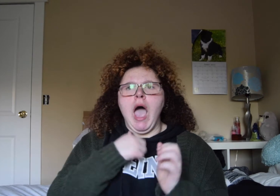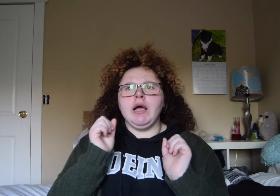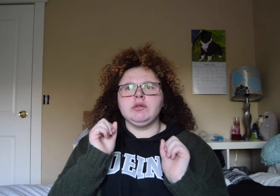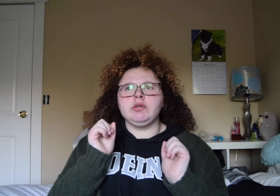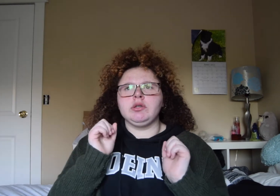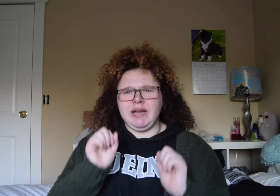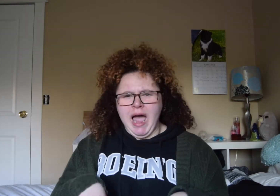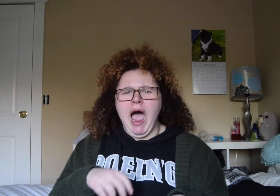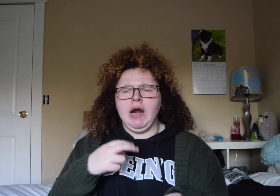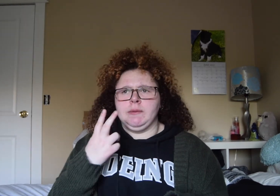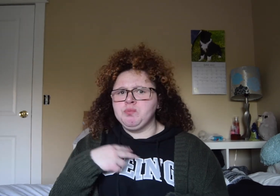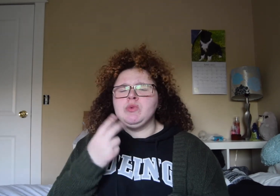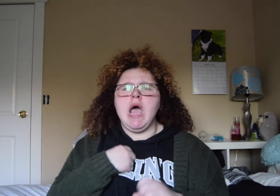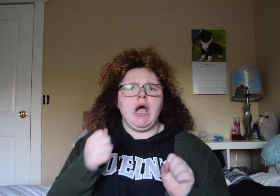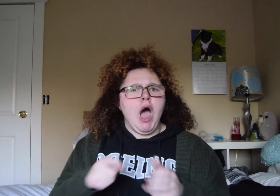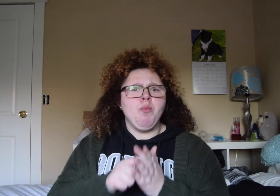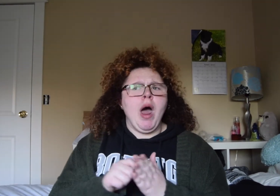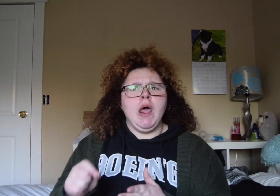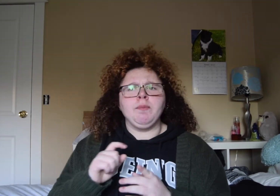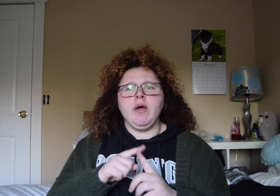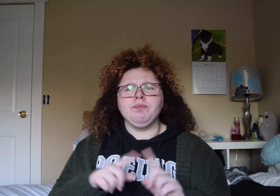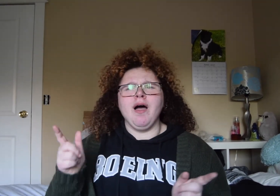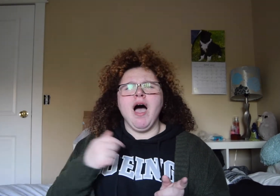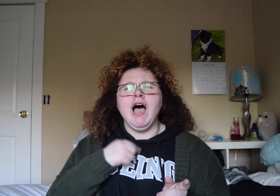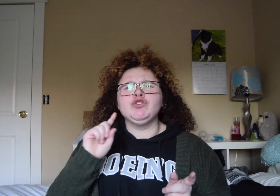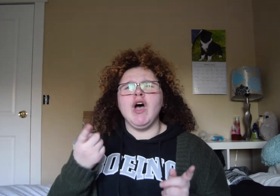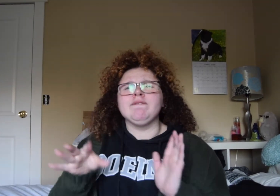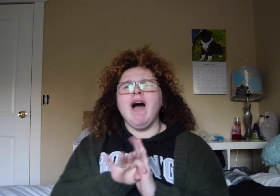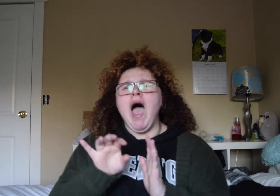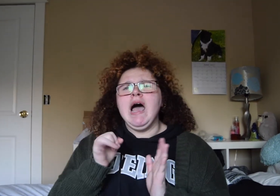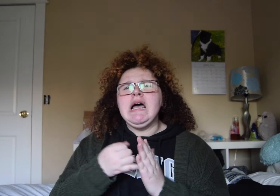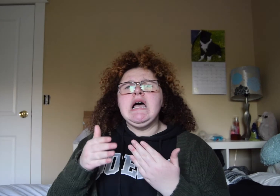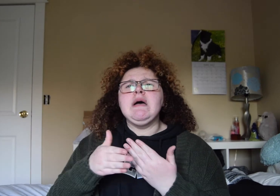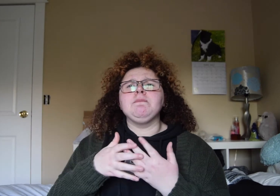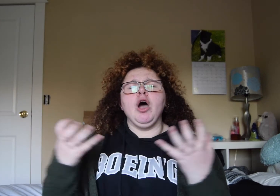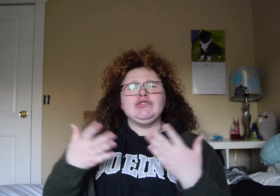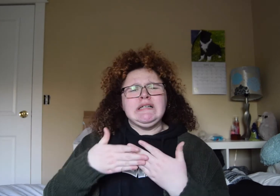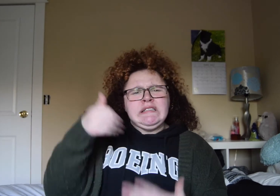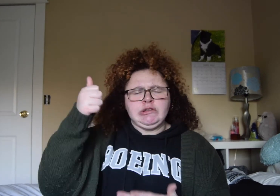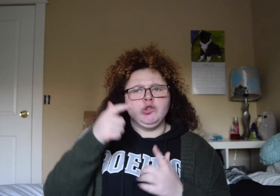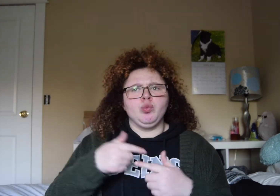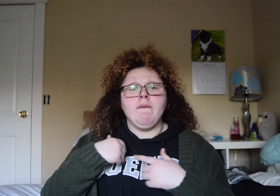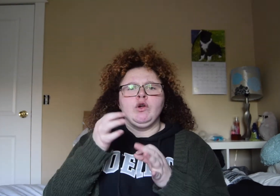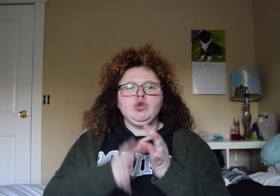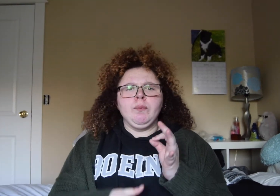I can lip read or write down to communicate but I just find it much easier to have an interpreter